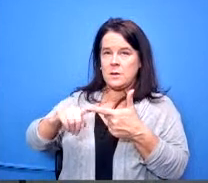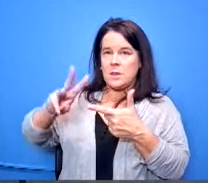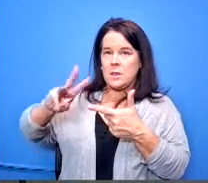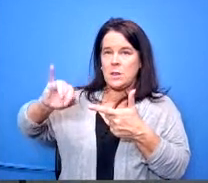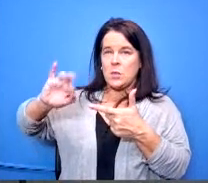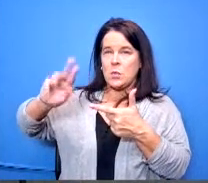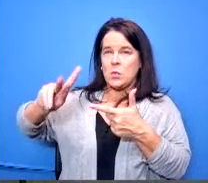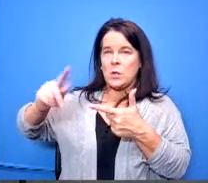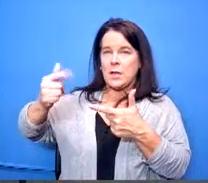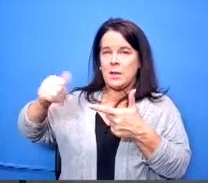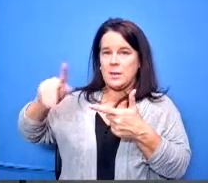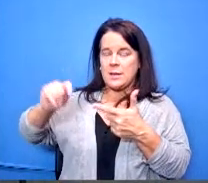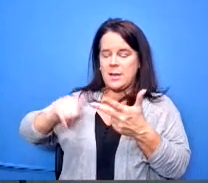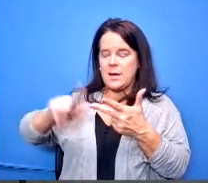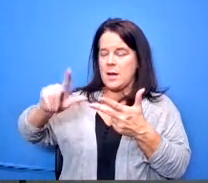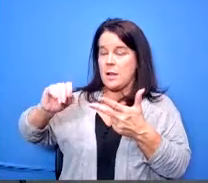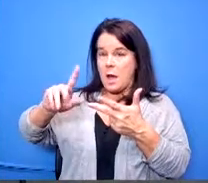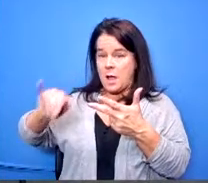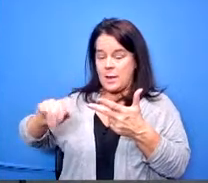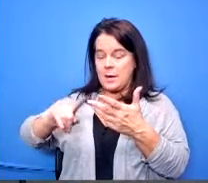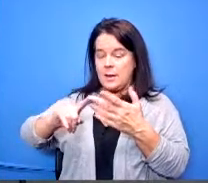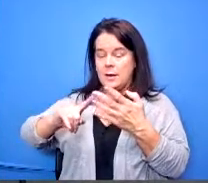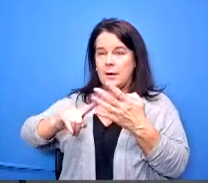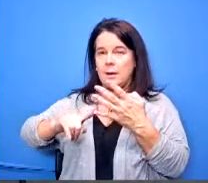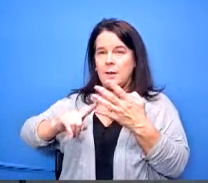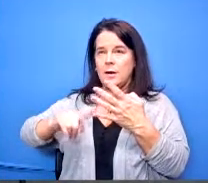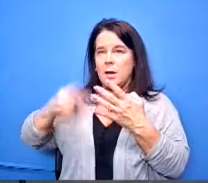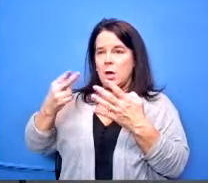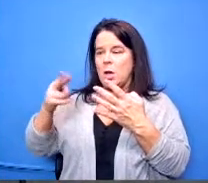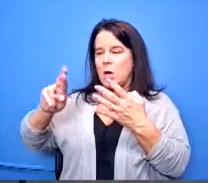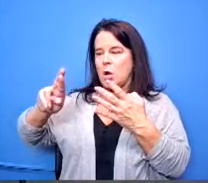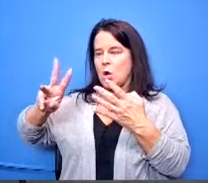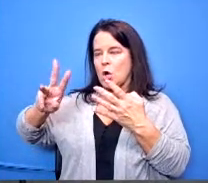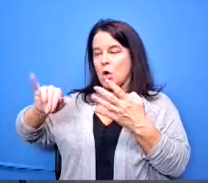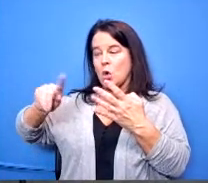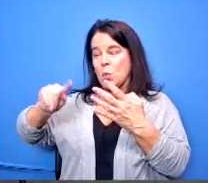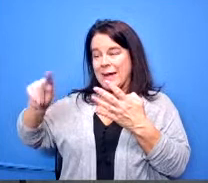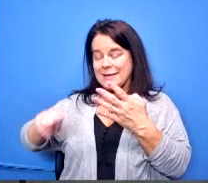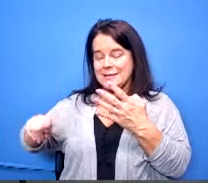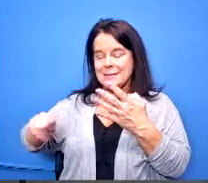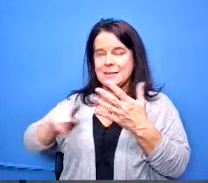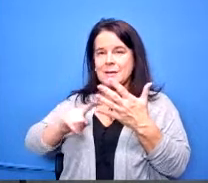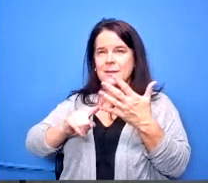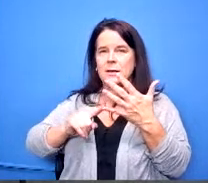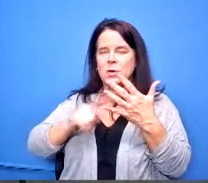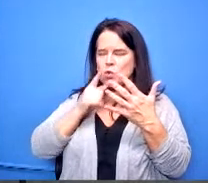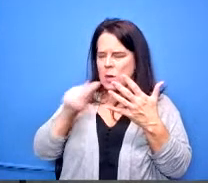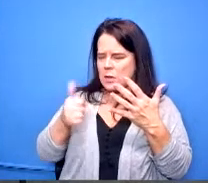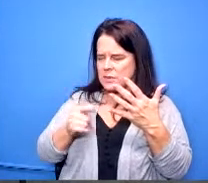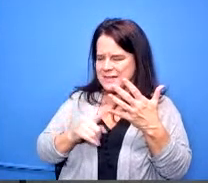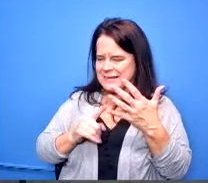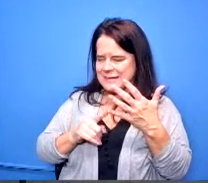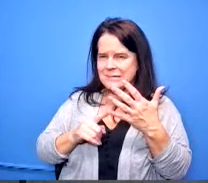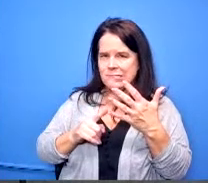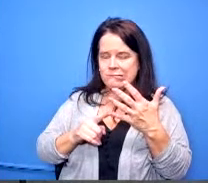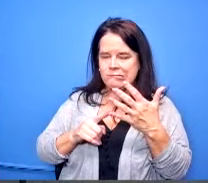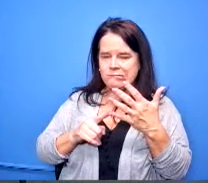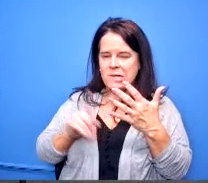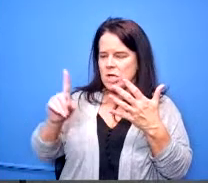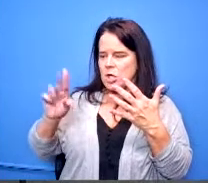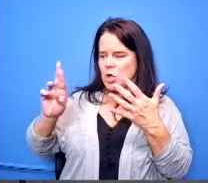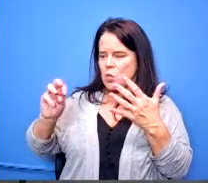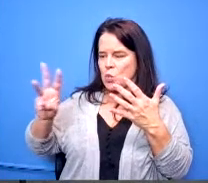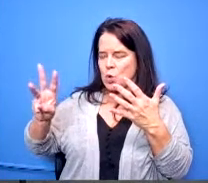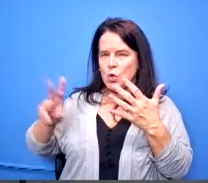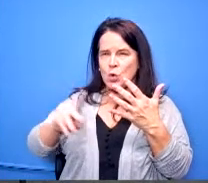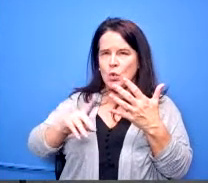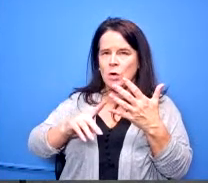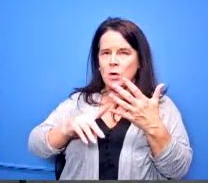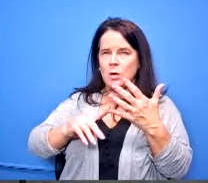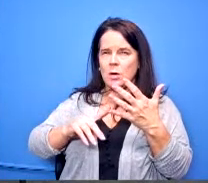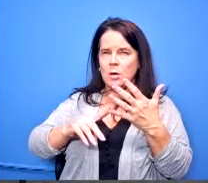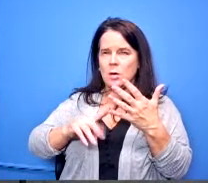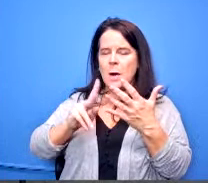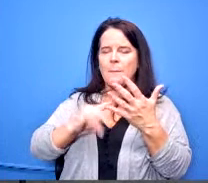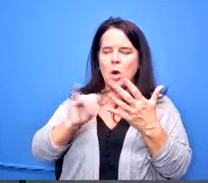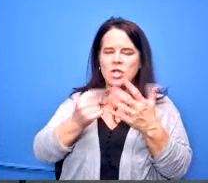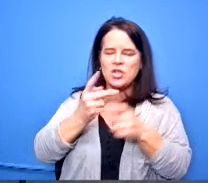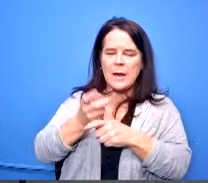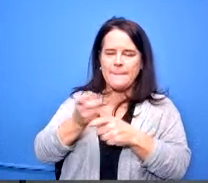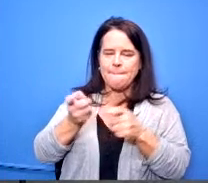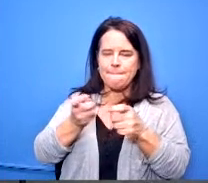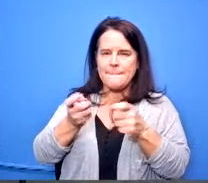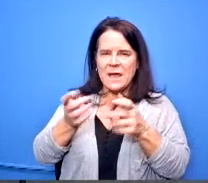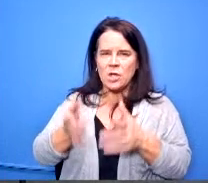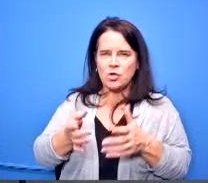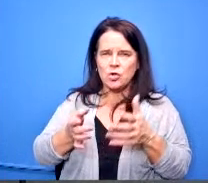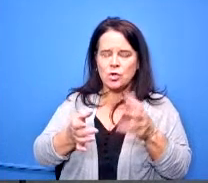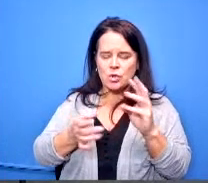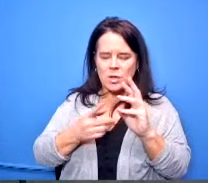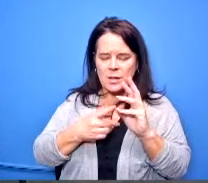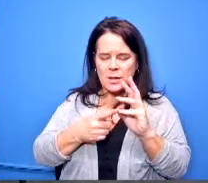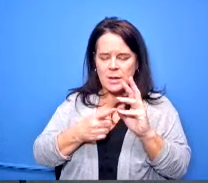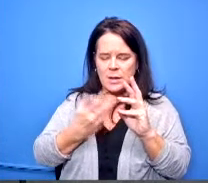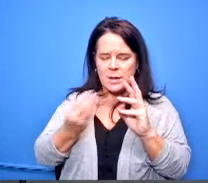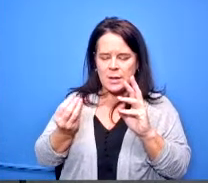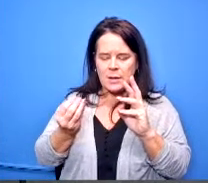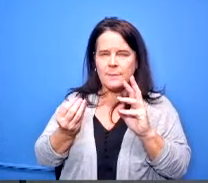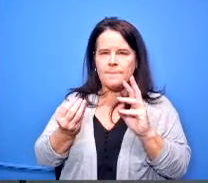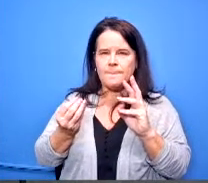dr lolly mr hurwitz um who else is there drew project manager and executive director jones